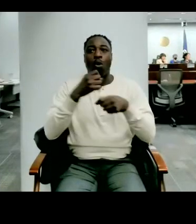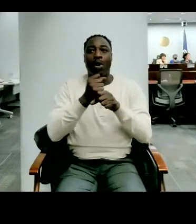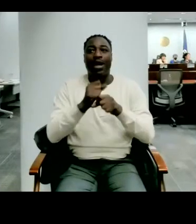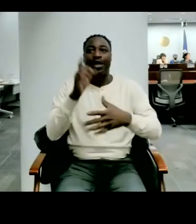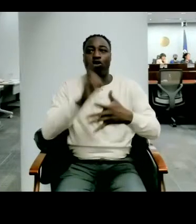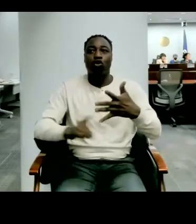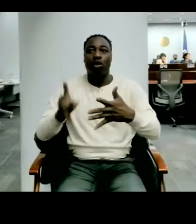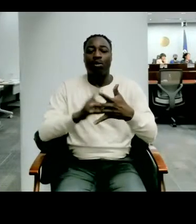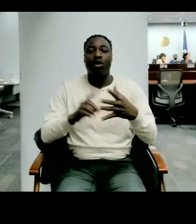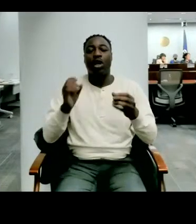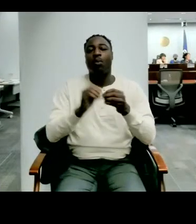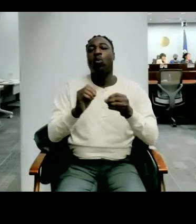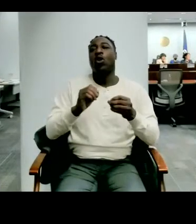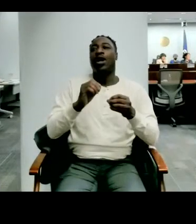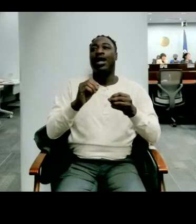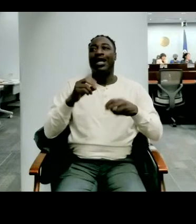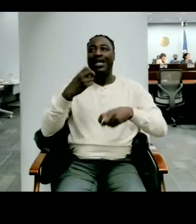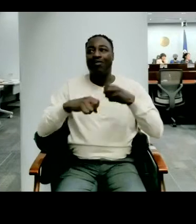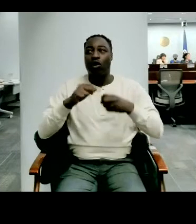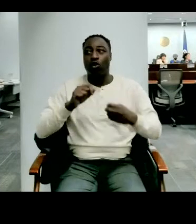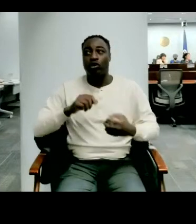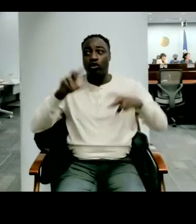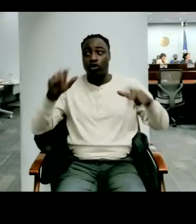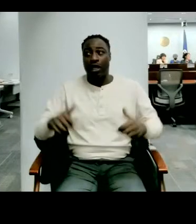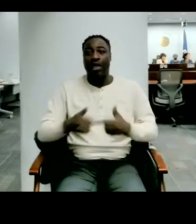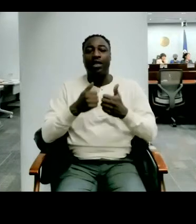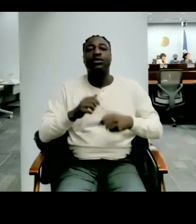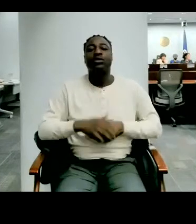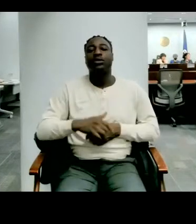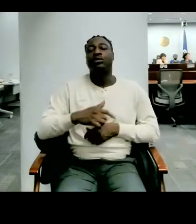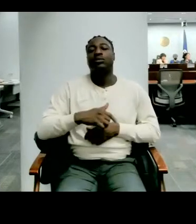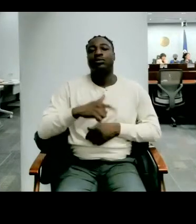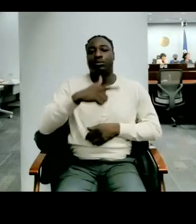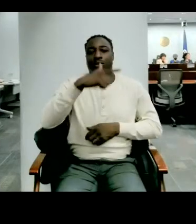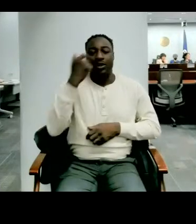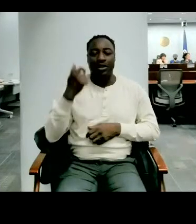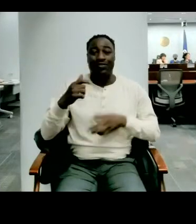more difficult to challenge because of the black box nature of those decision-making processes.